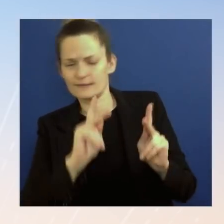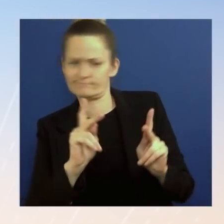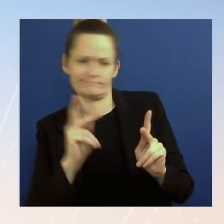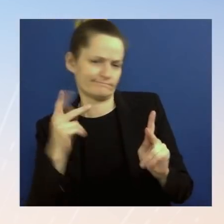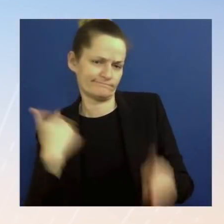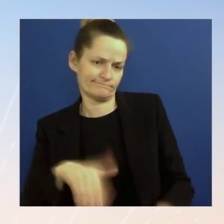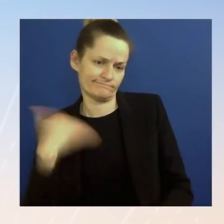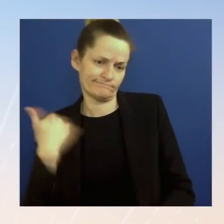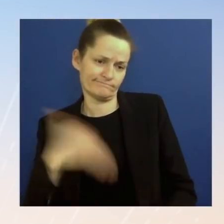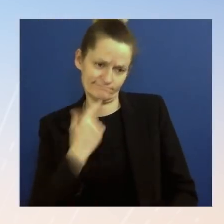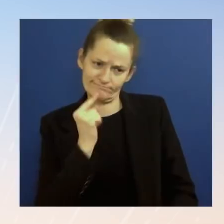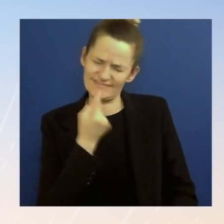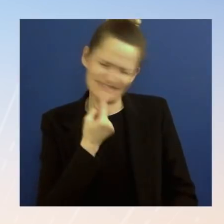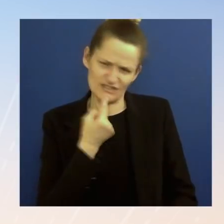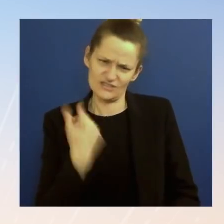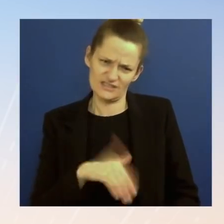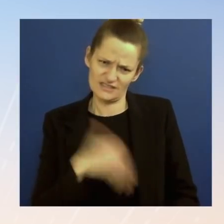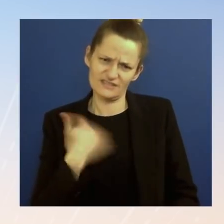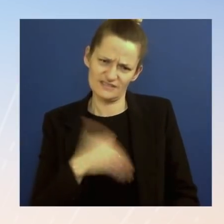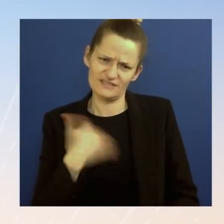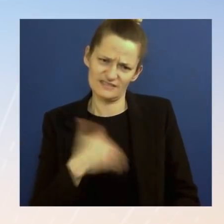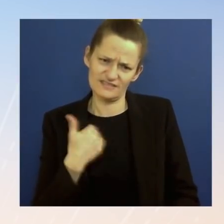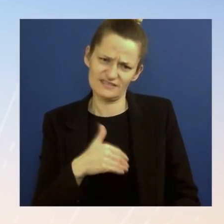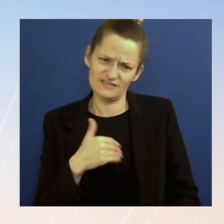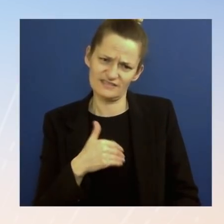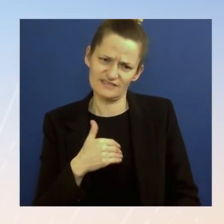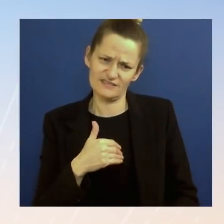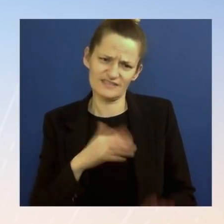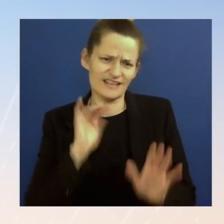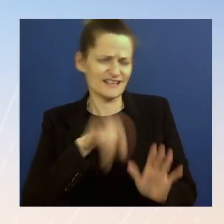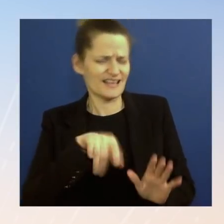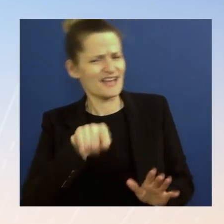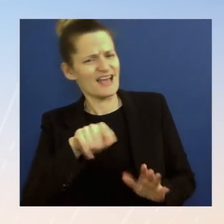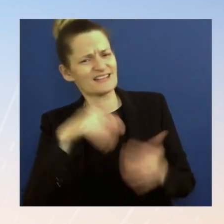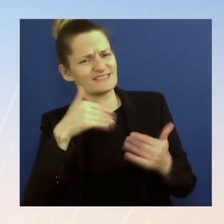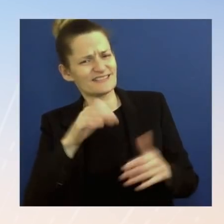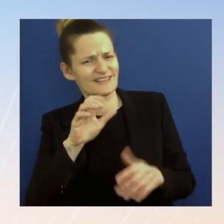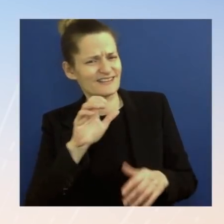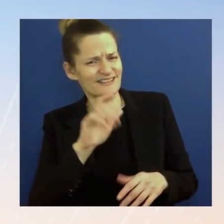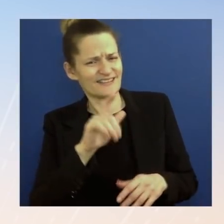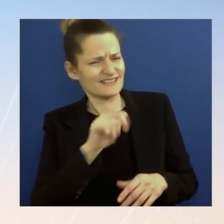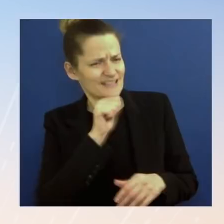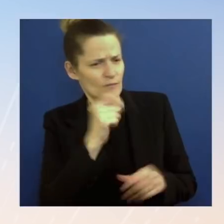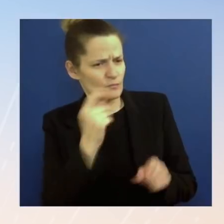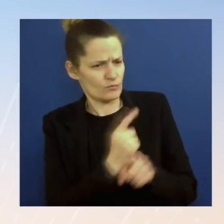through that as -- in that phrasing, but we have a process that we're still working through here. The Press: And then, last week at a briefing,